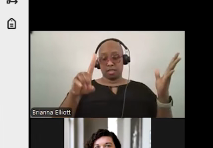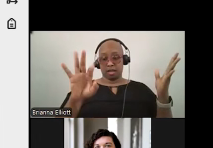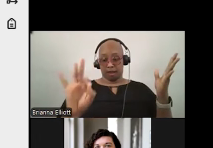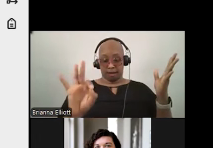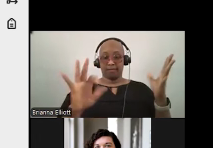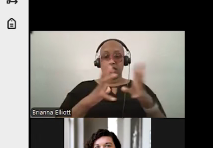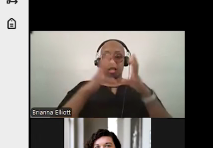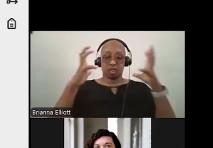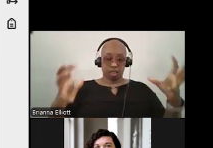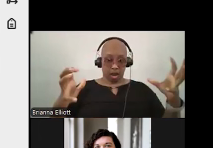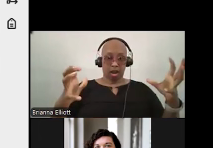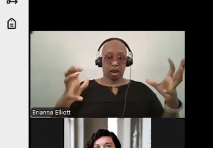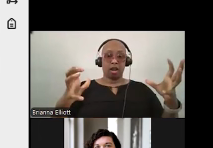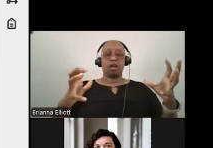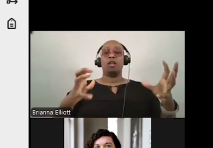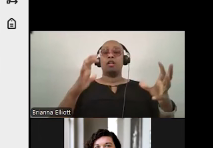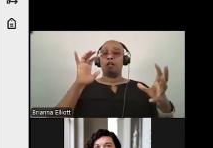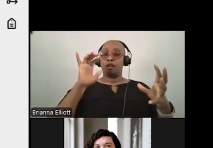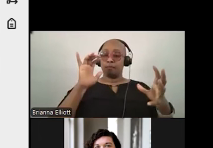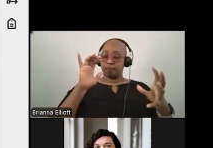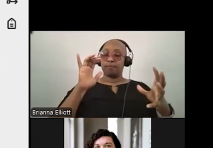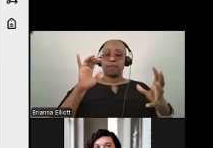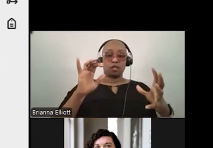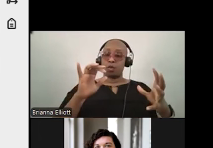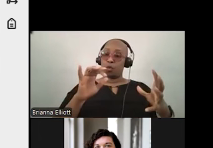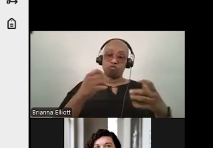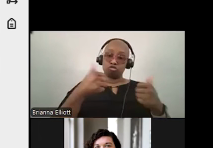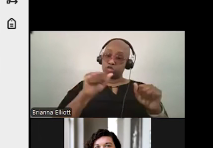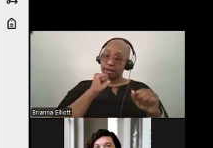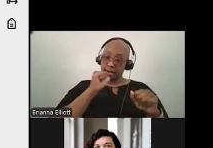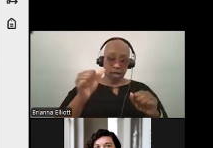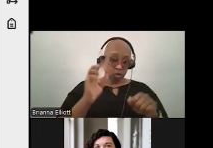use something else. And also, again, the software that you're going to need, guidance is going to